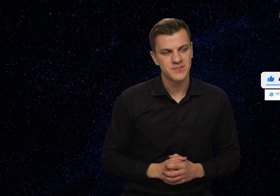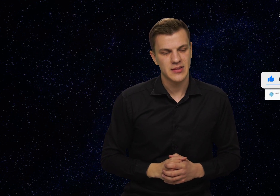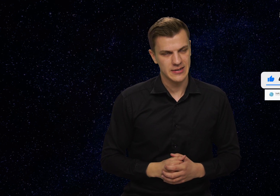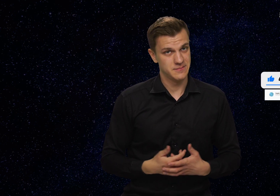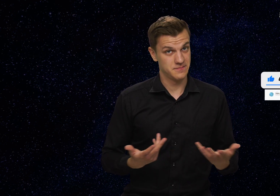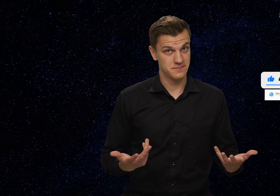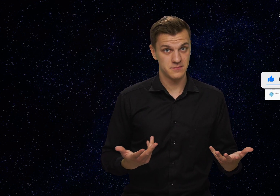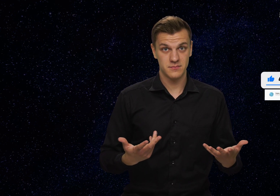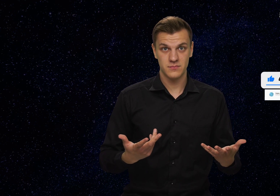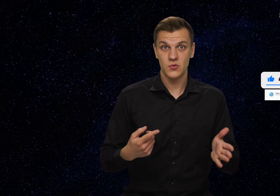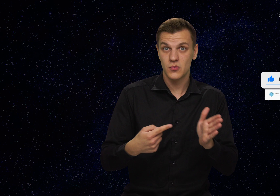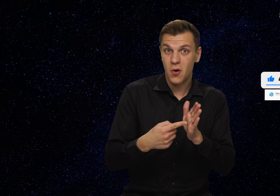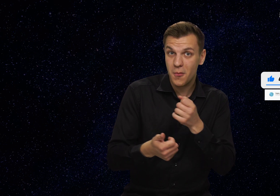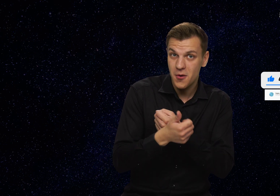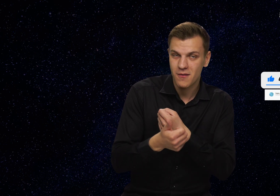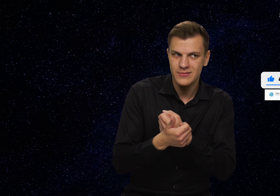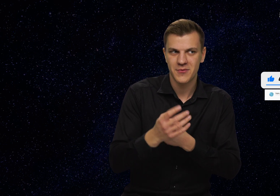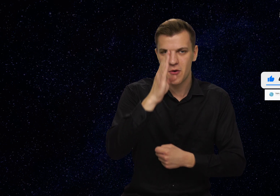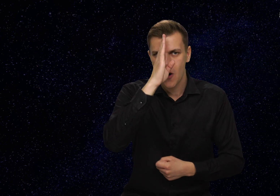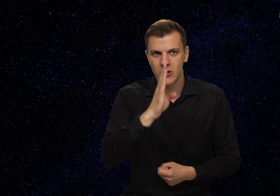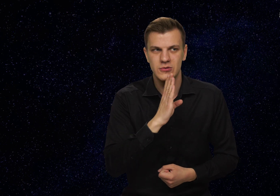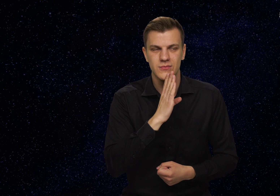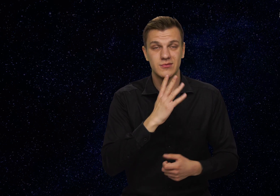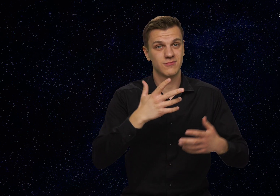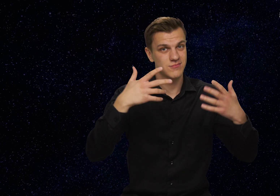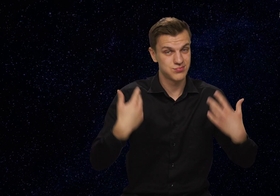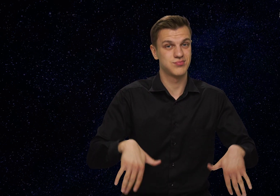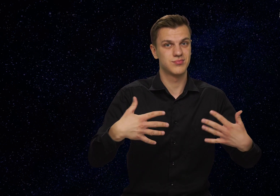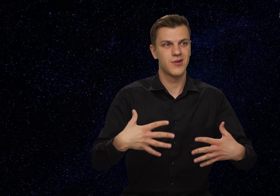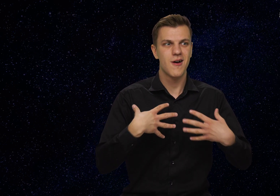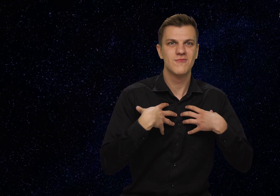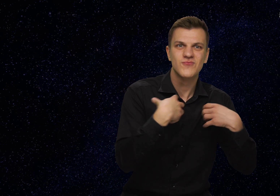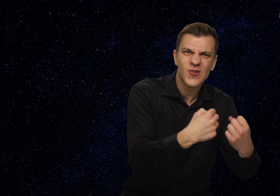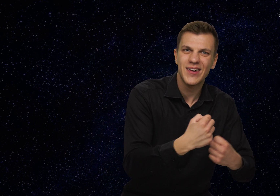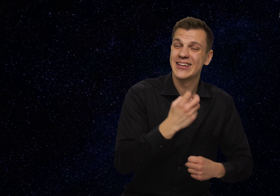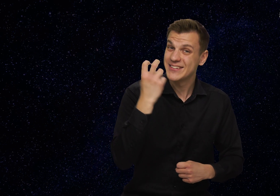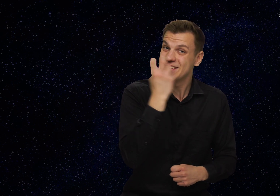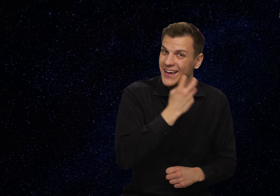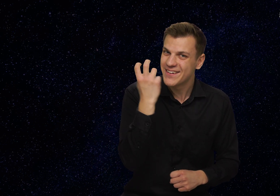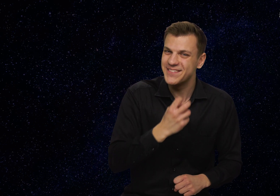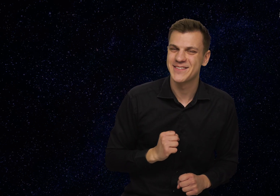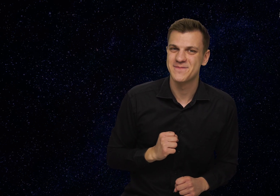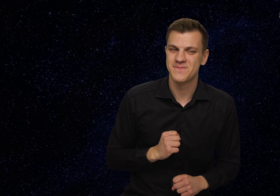And perhaps that's what makes the Cosmos is so fascinating? :)